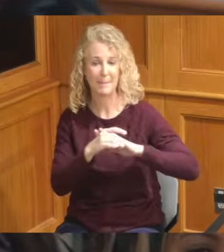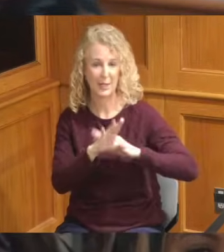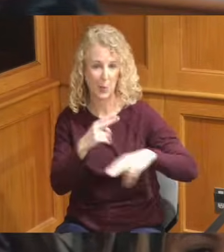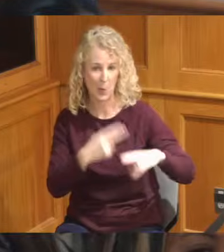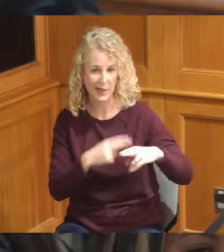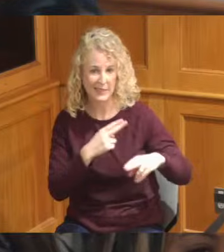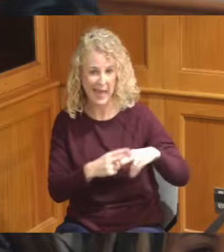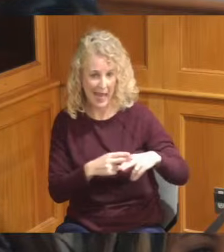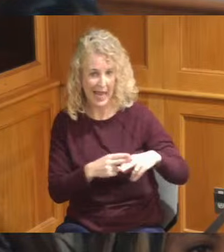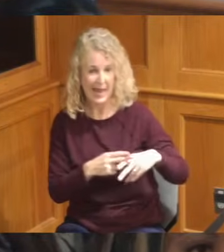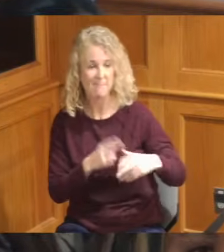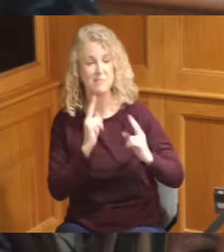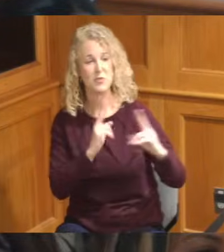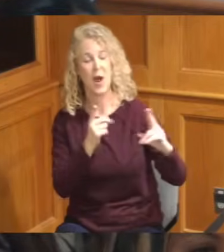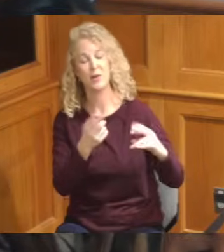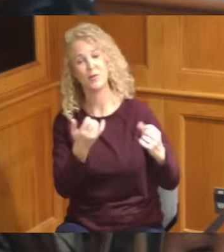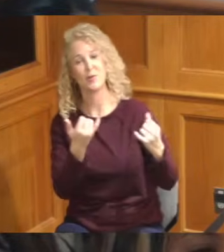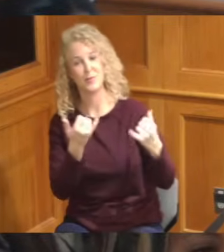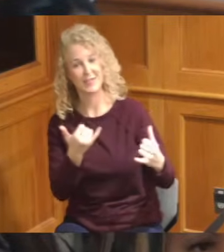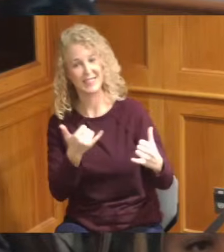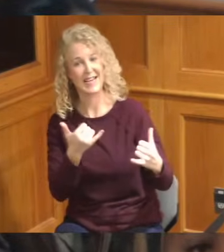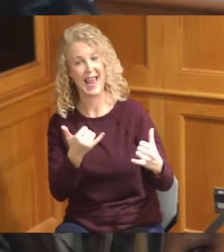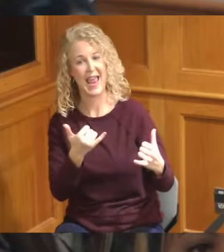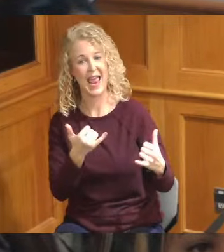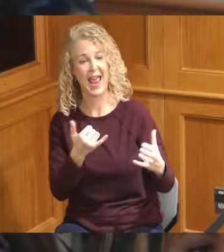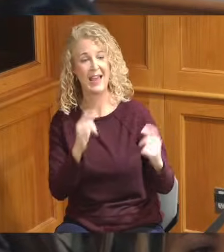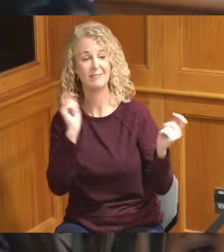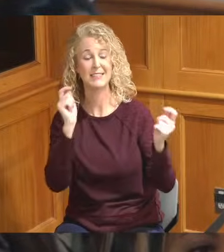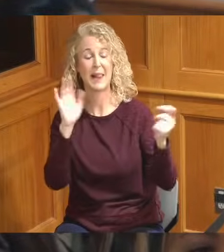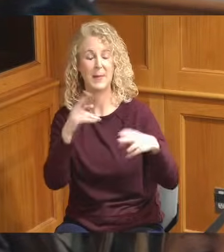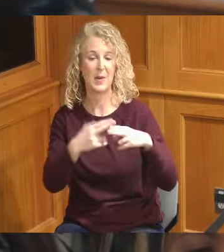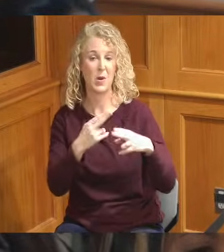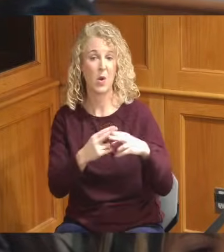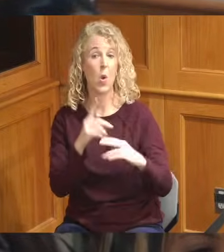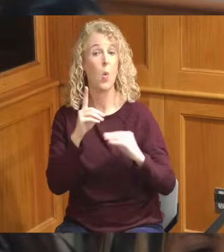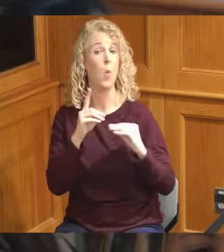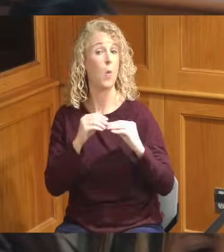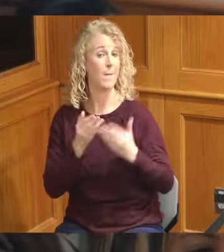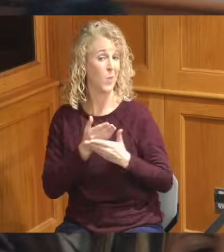to to honor you today and give you your flowers. She didn't say one thing on the proclamation that